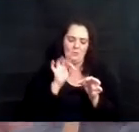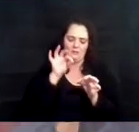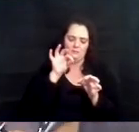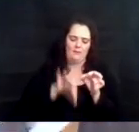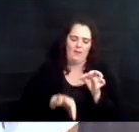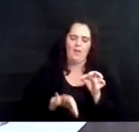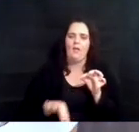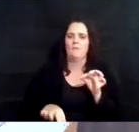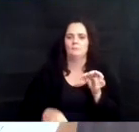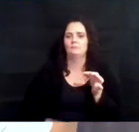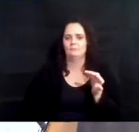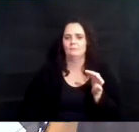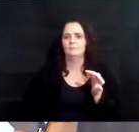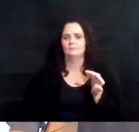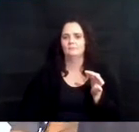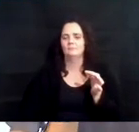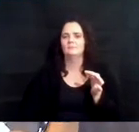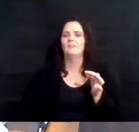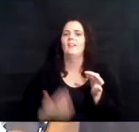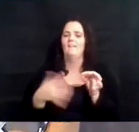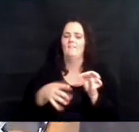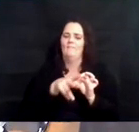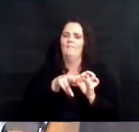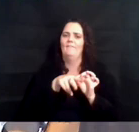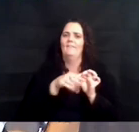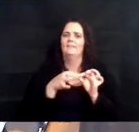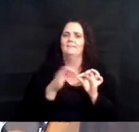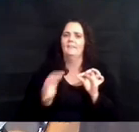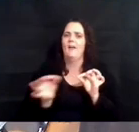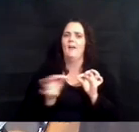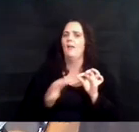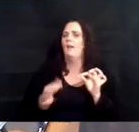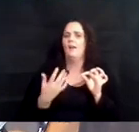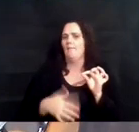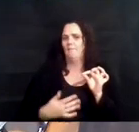Okay and again you just can leave those tails of thread hanging out there.